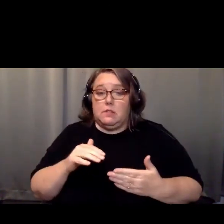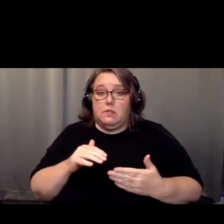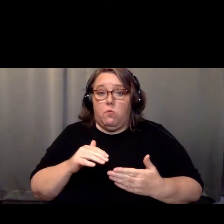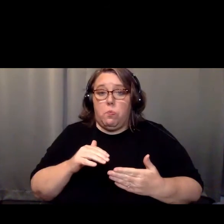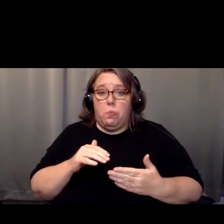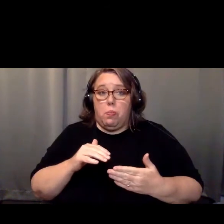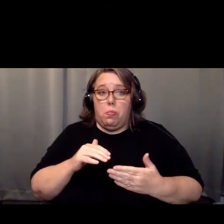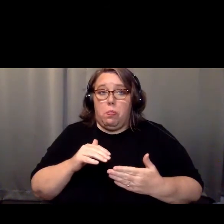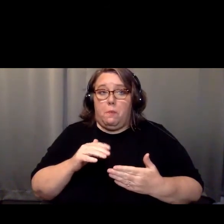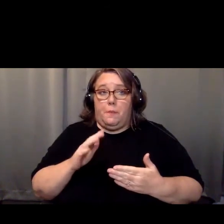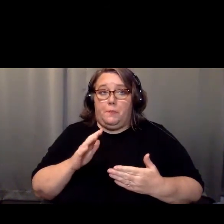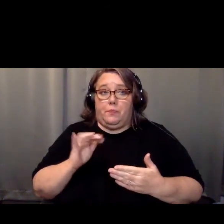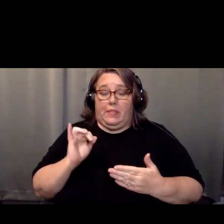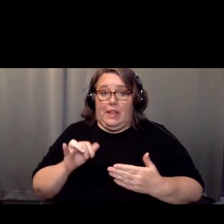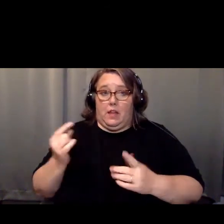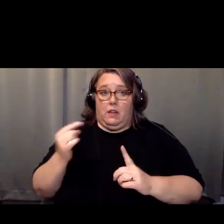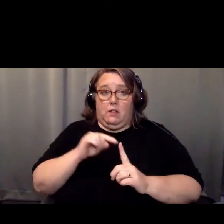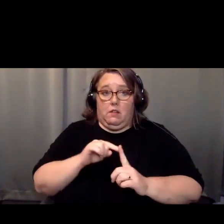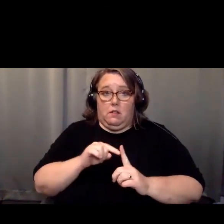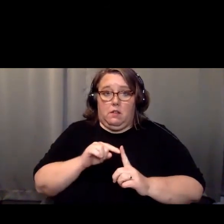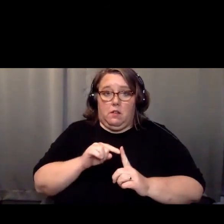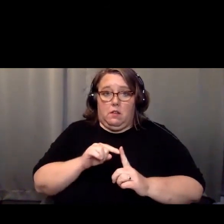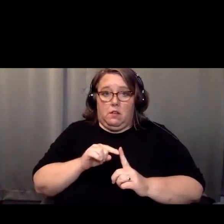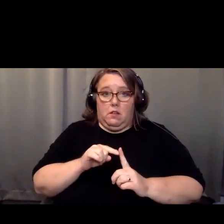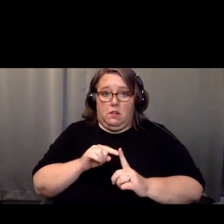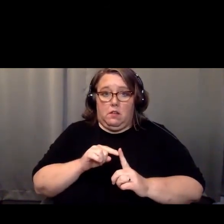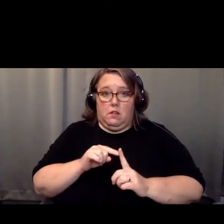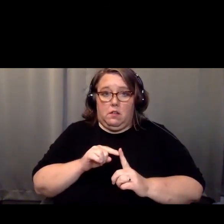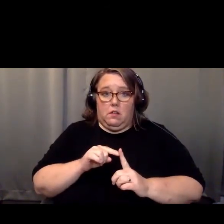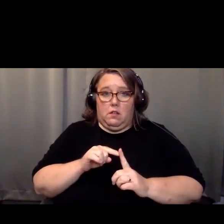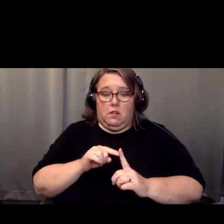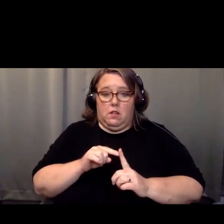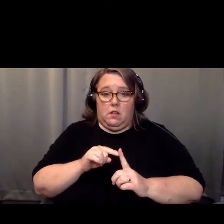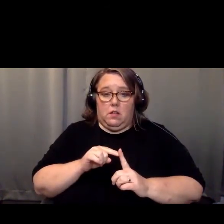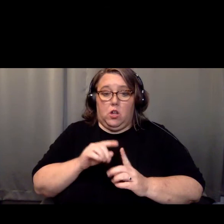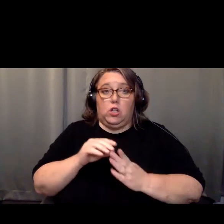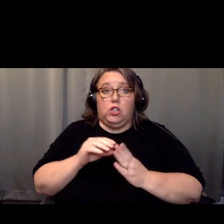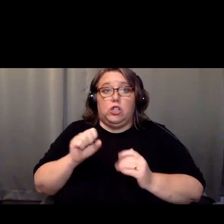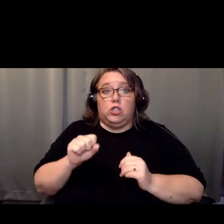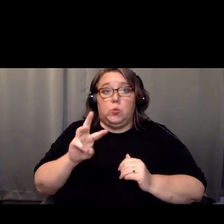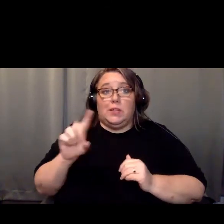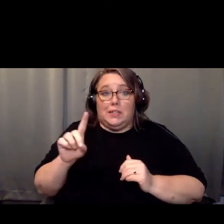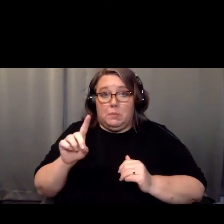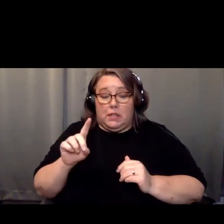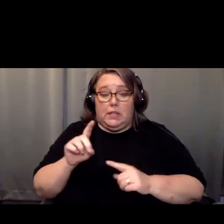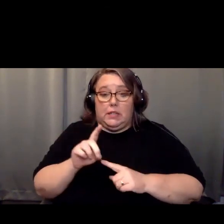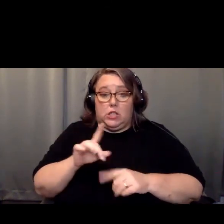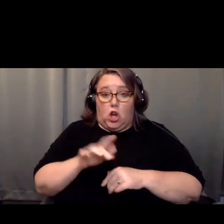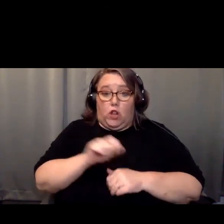to the idea that the earlier the students with disabilities, that they can be involved in transition services,